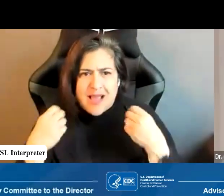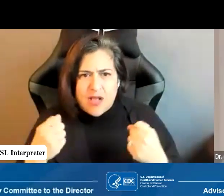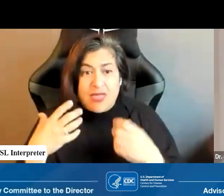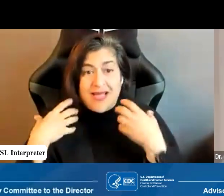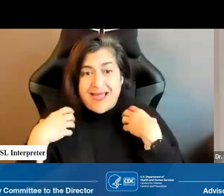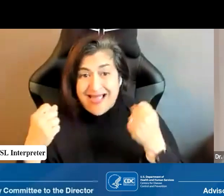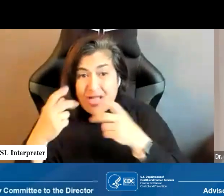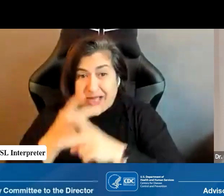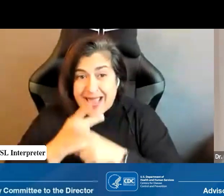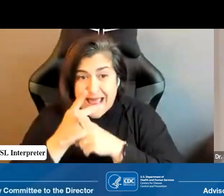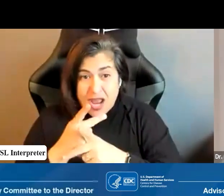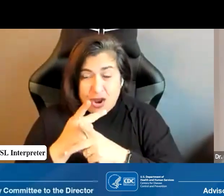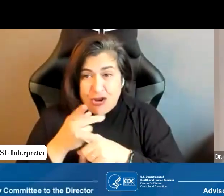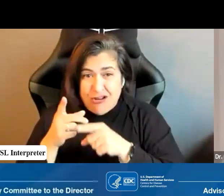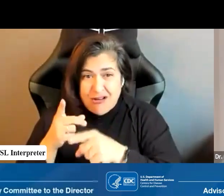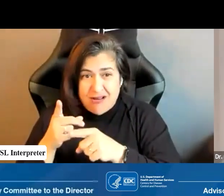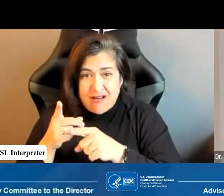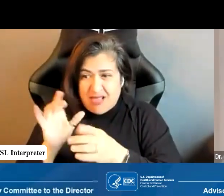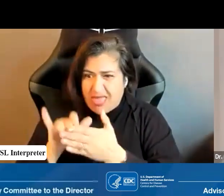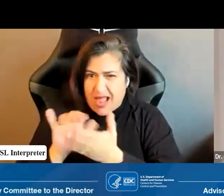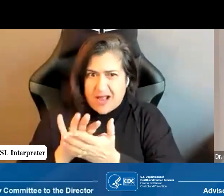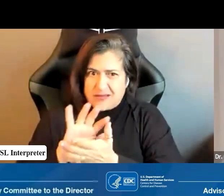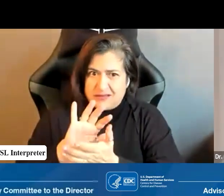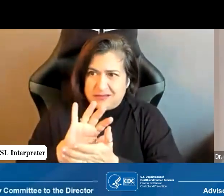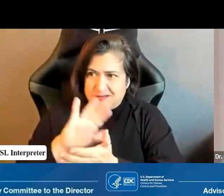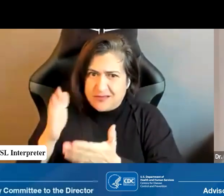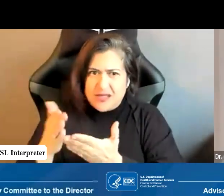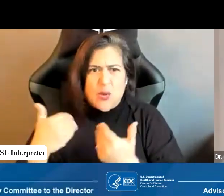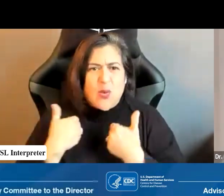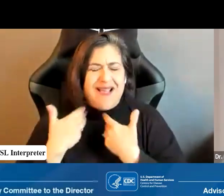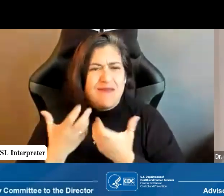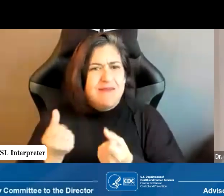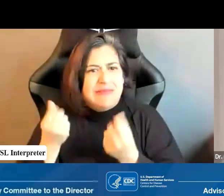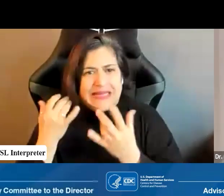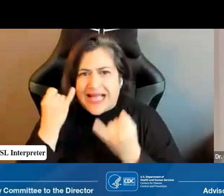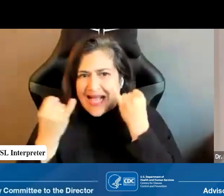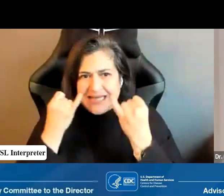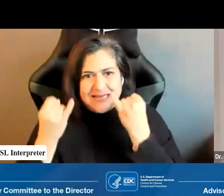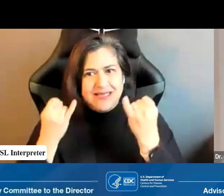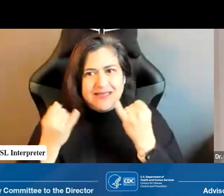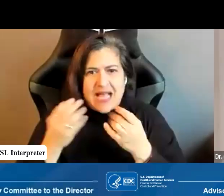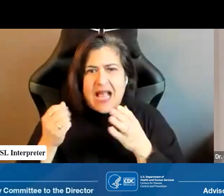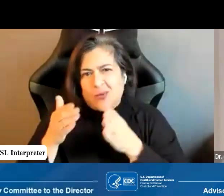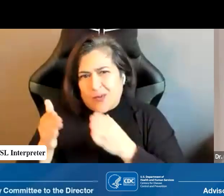that is a place where I think we have a lot of ideas and ways that we can better connect